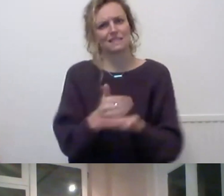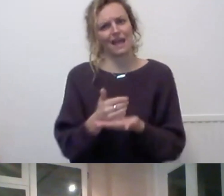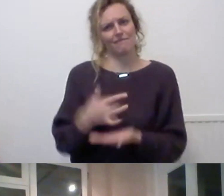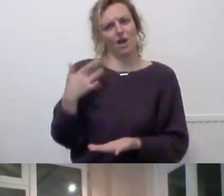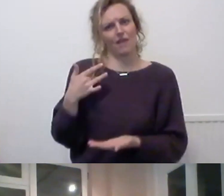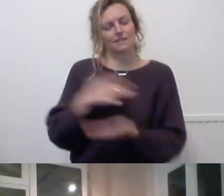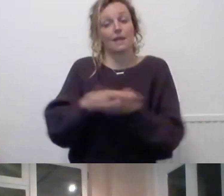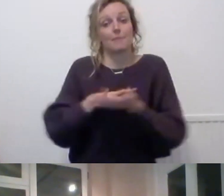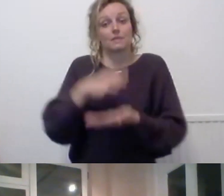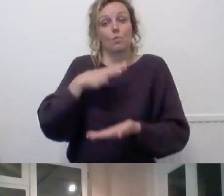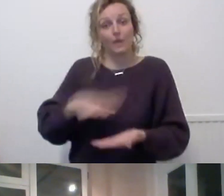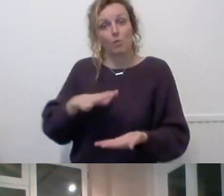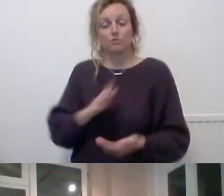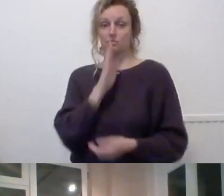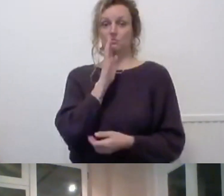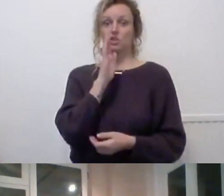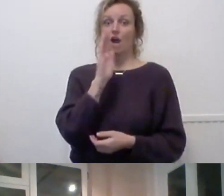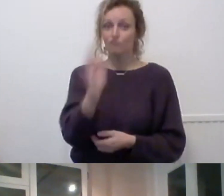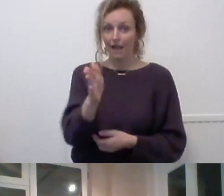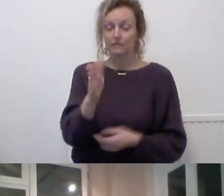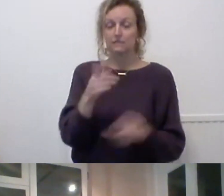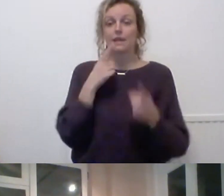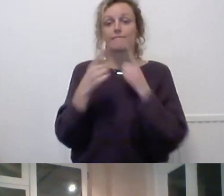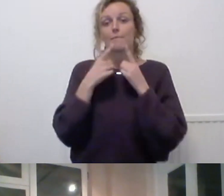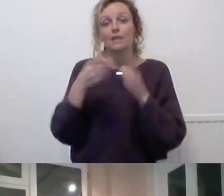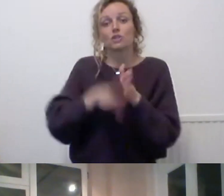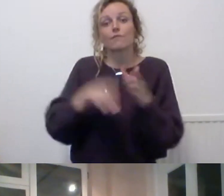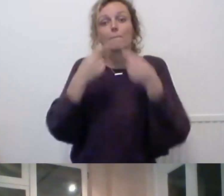the guideline in different languages, which is really can be shared. Also,